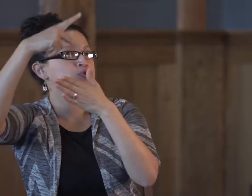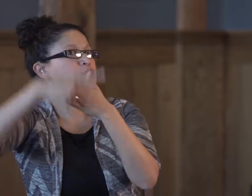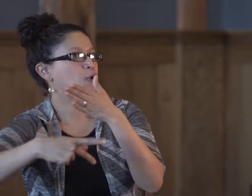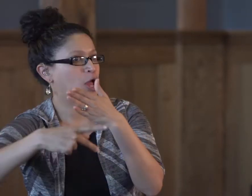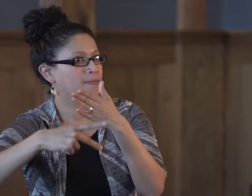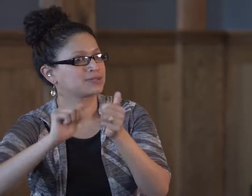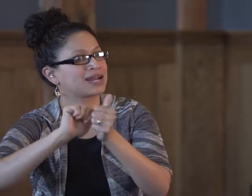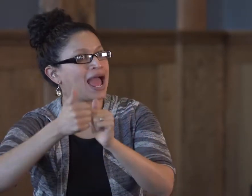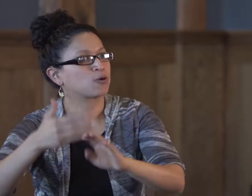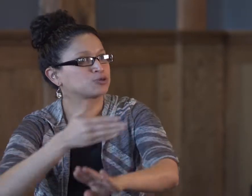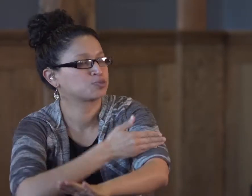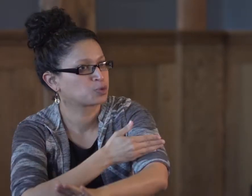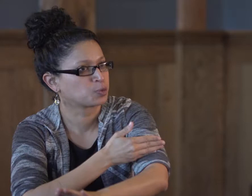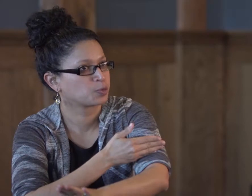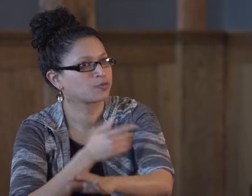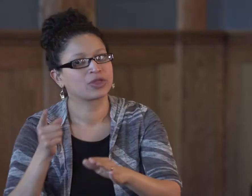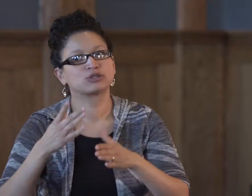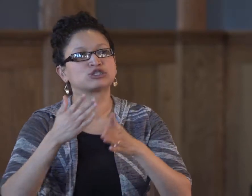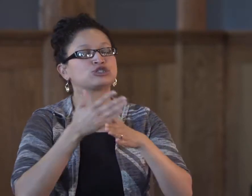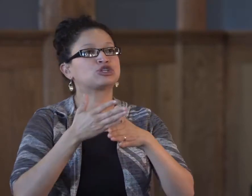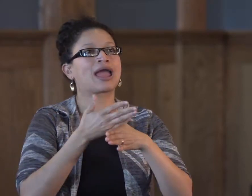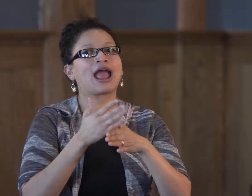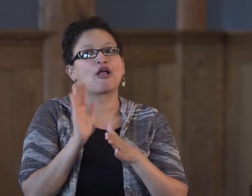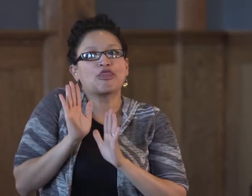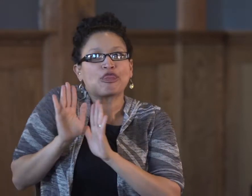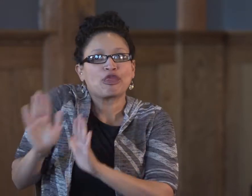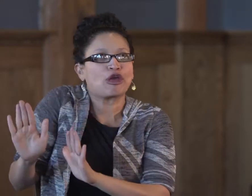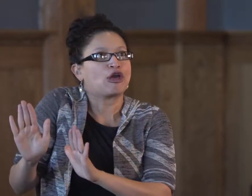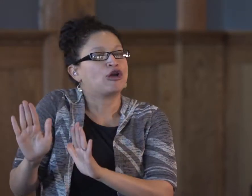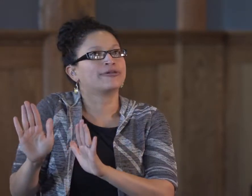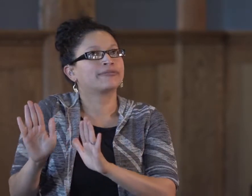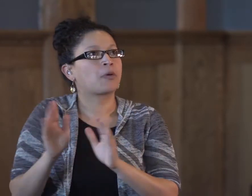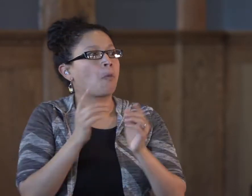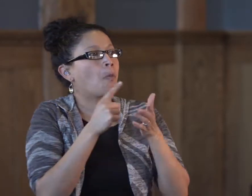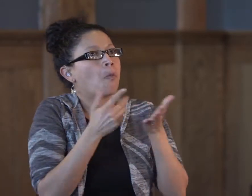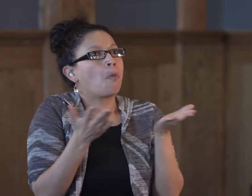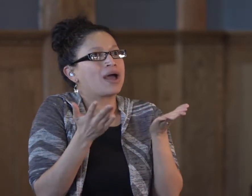individual could share barriers in mainstream programs, how that could be improved. The